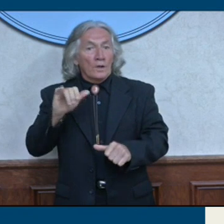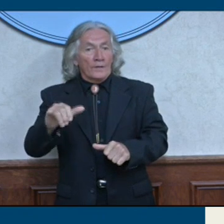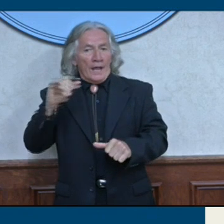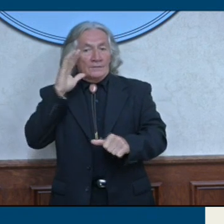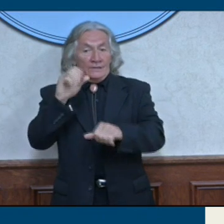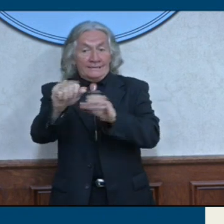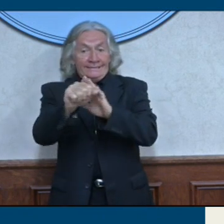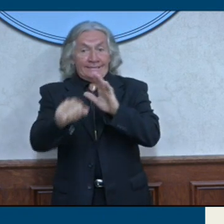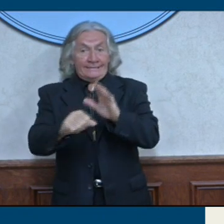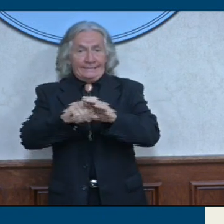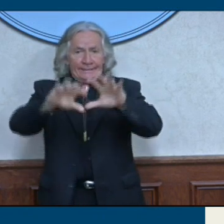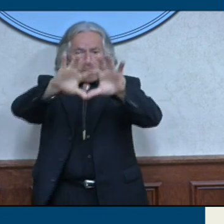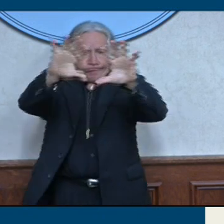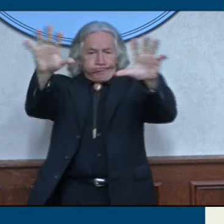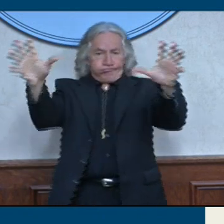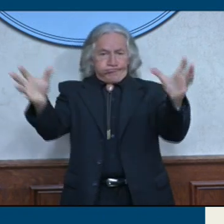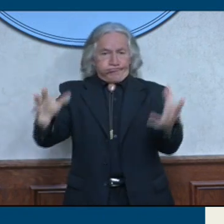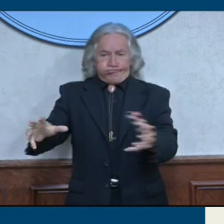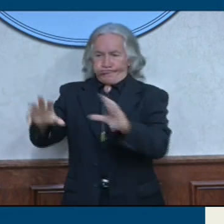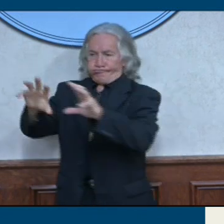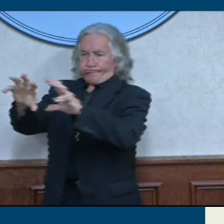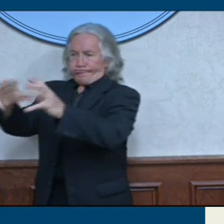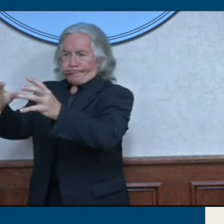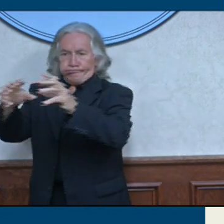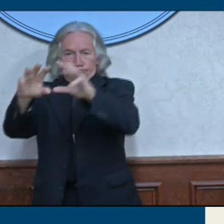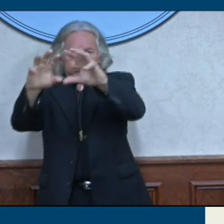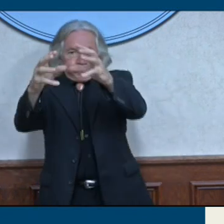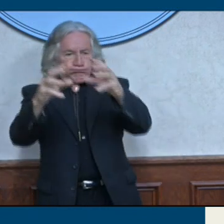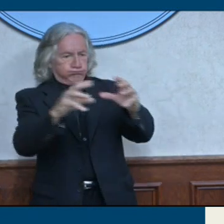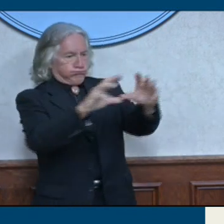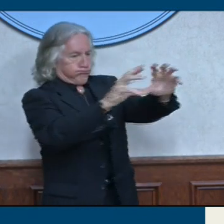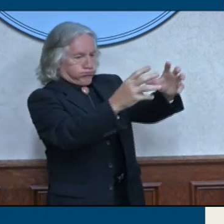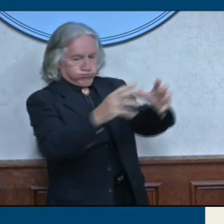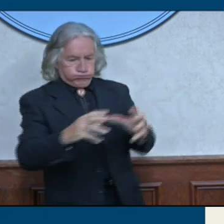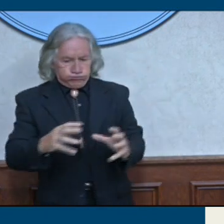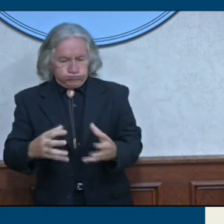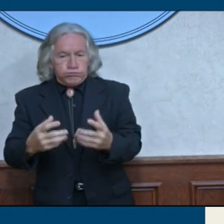WORTH AREA. AND LET ME JUST SAY TSA WE PERCENT TRAUMA SERVICE AREA. THAT'S THE WAY